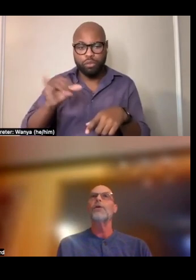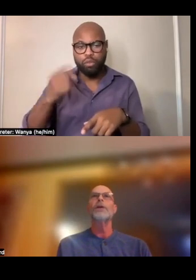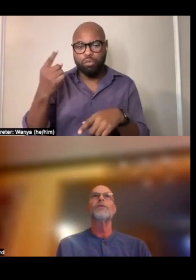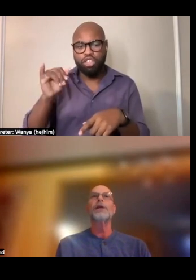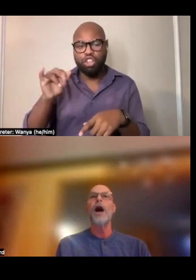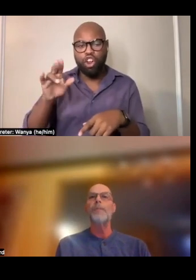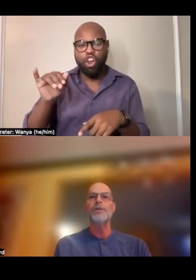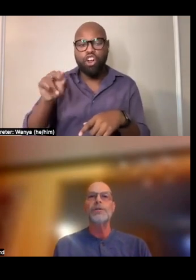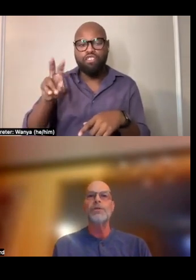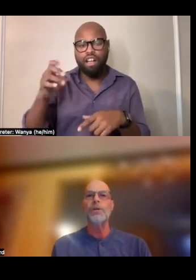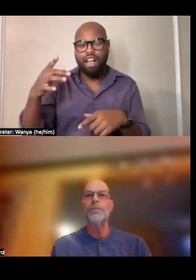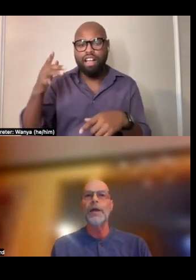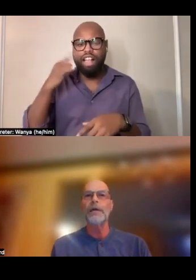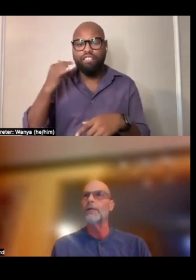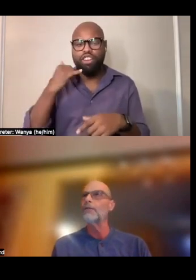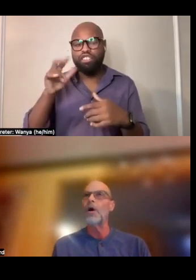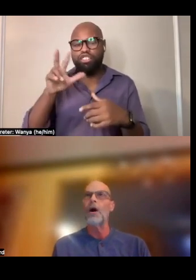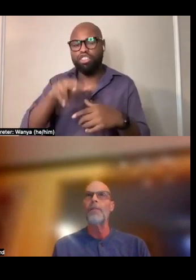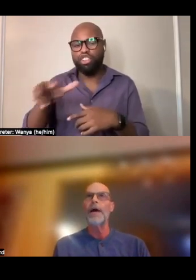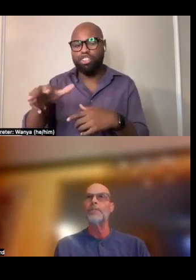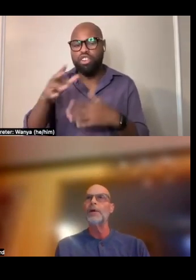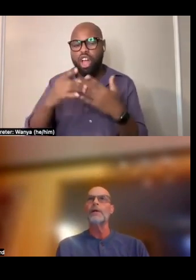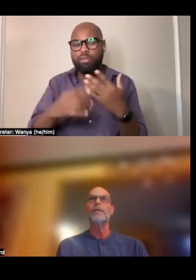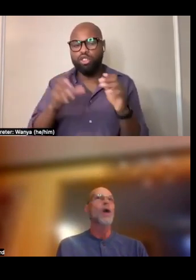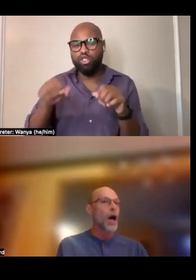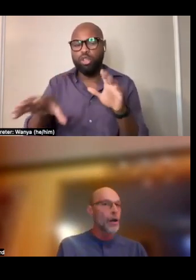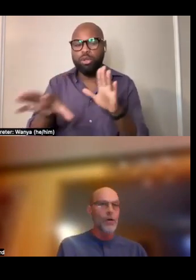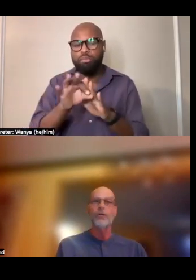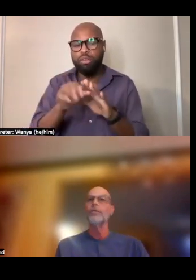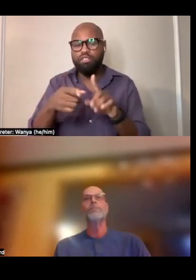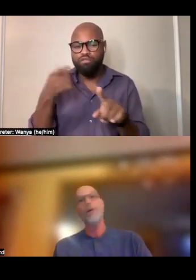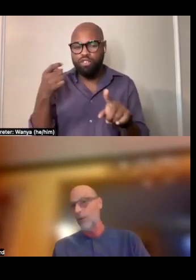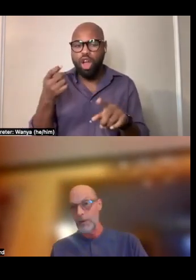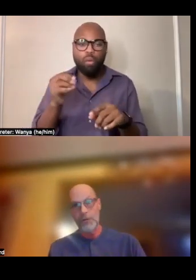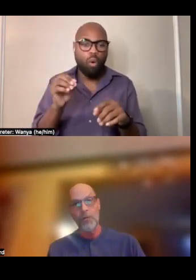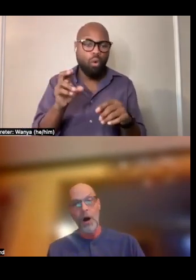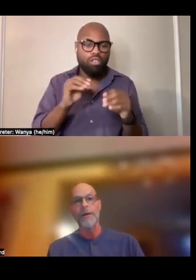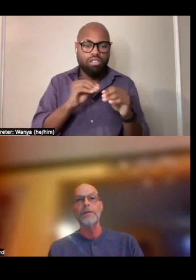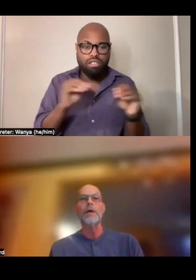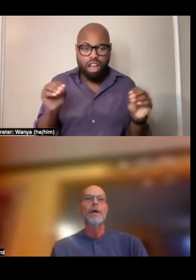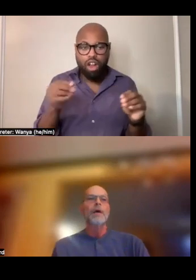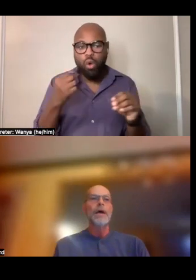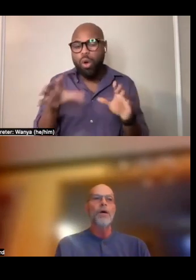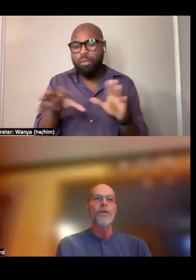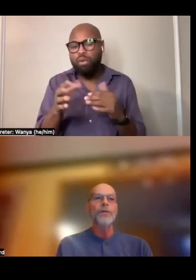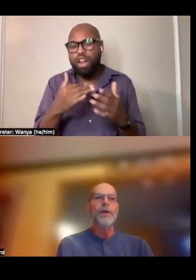33 options you can pick from and pick none, or you can pick what you want and go from